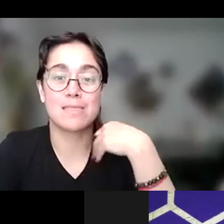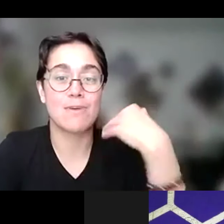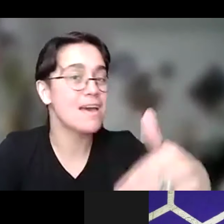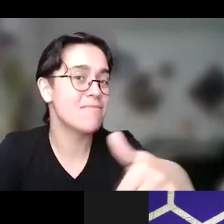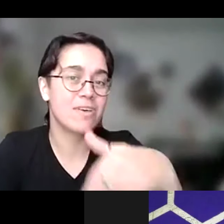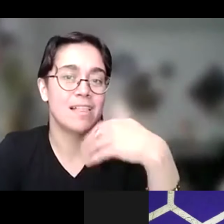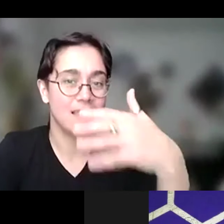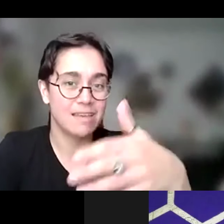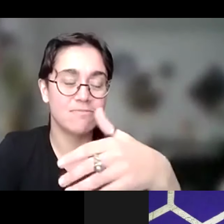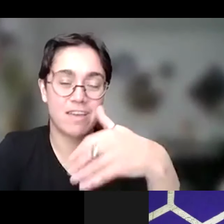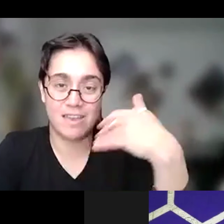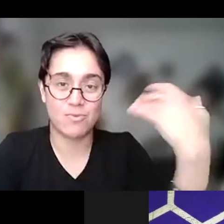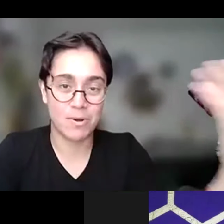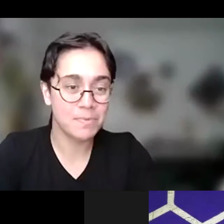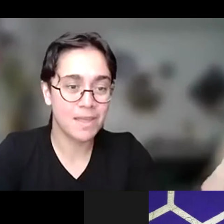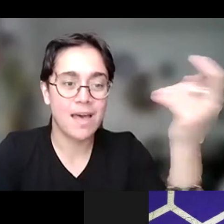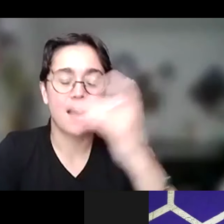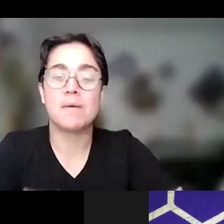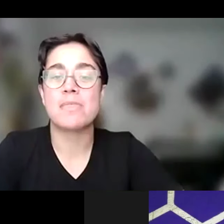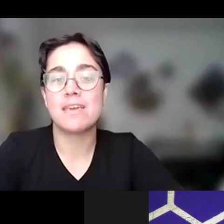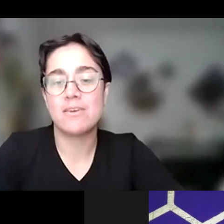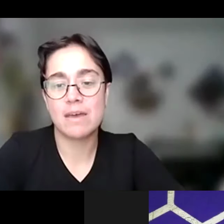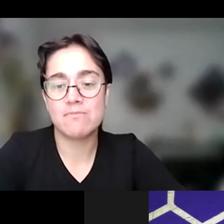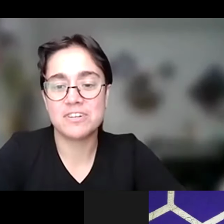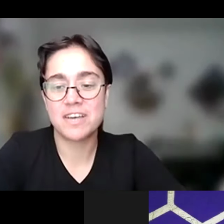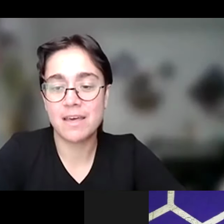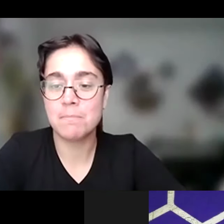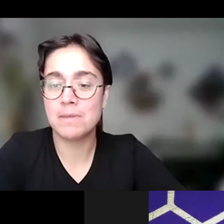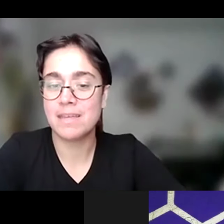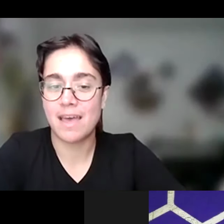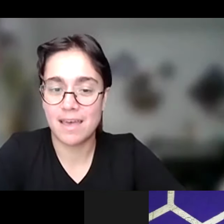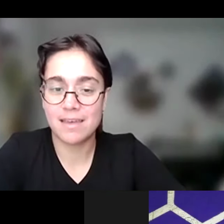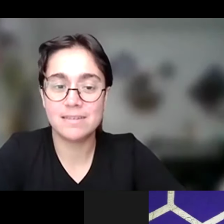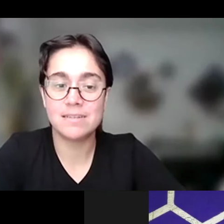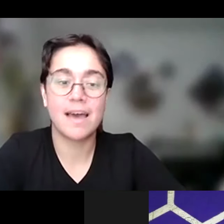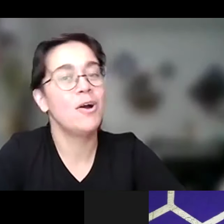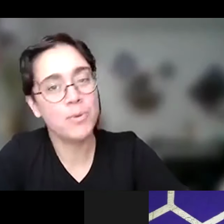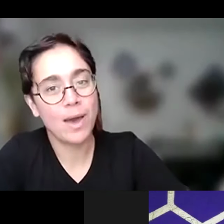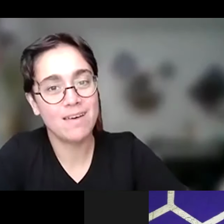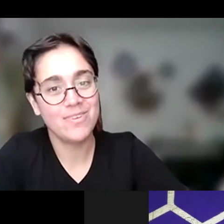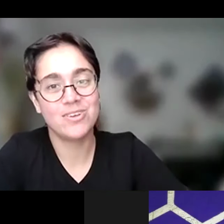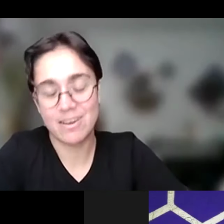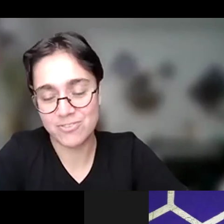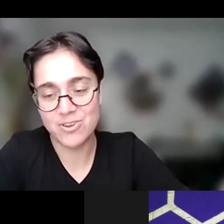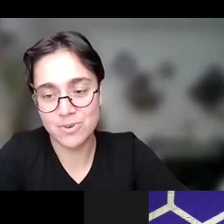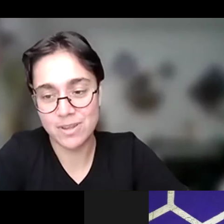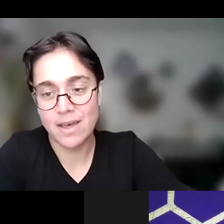doing this work. We get through this together. We make change together. Our communities deserve places where we